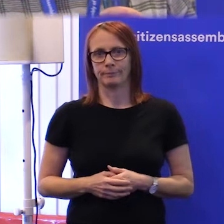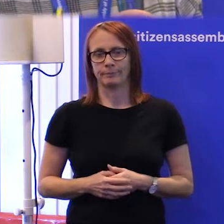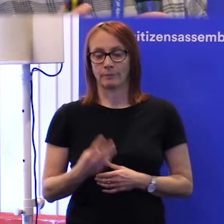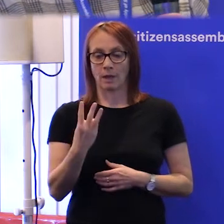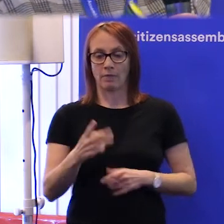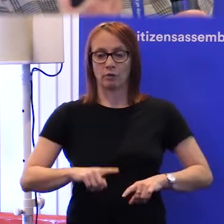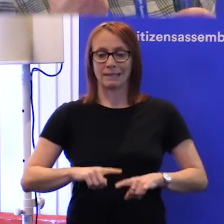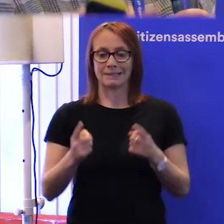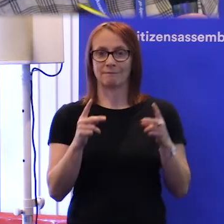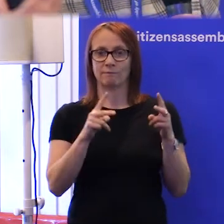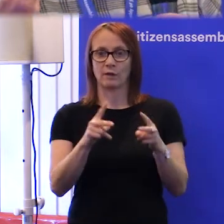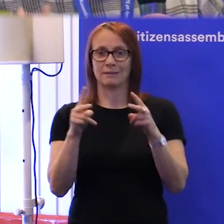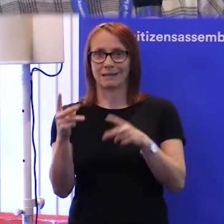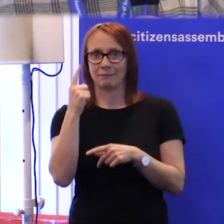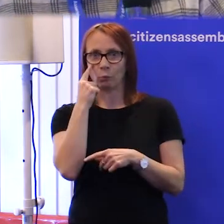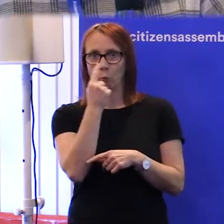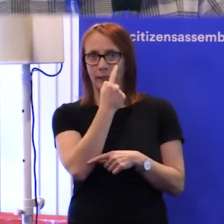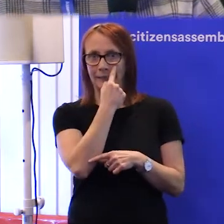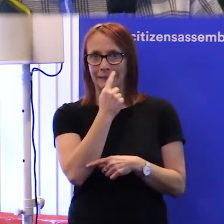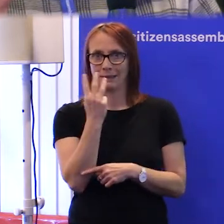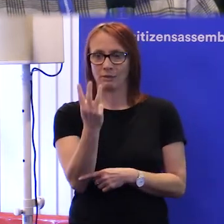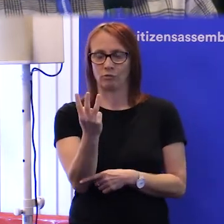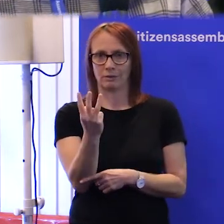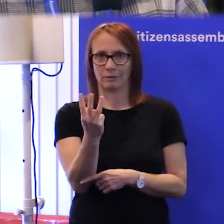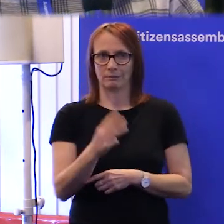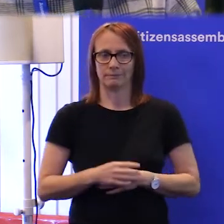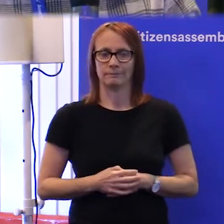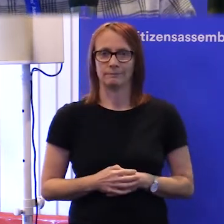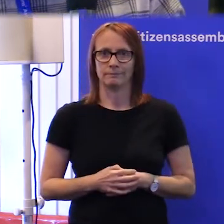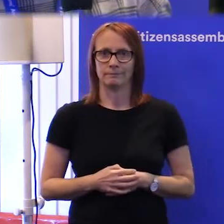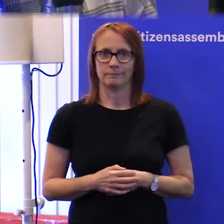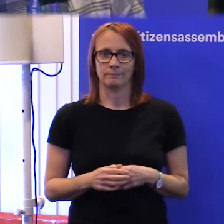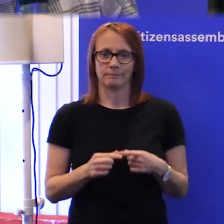of witnesses that we're going to be bringing to you over the next few